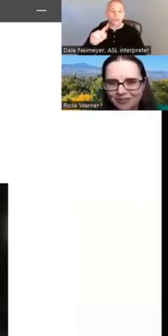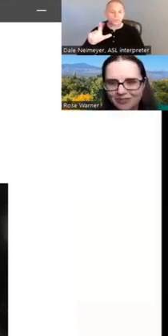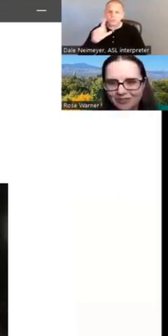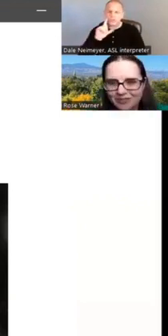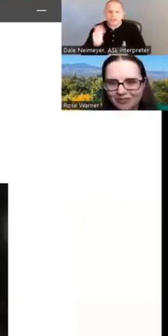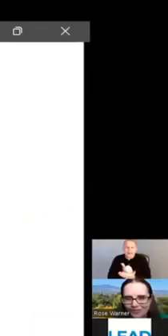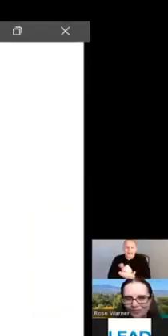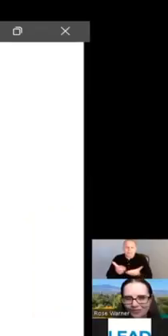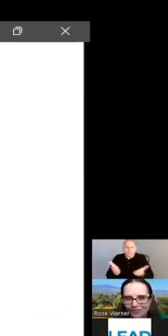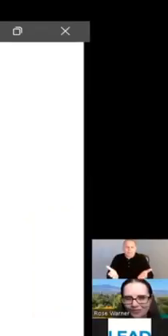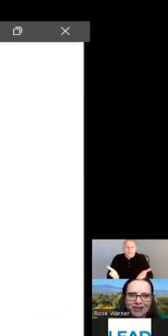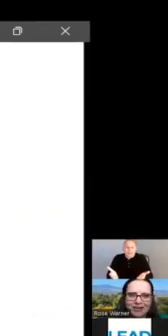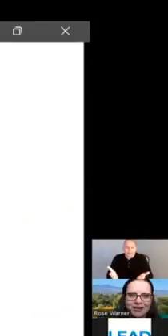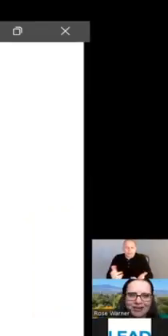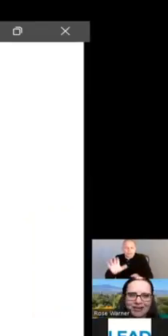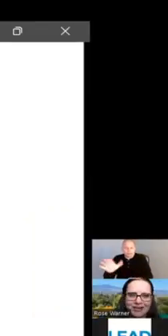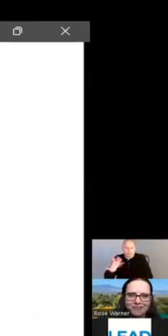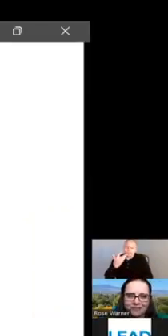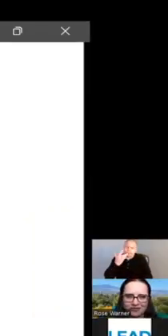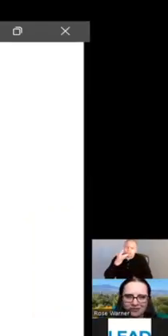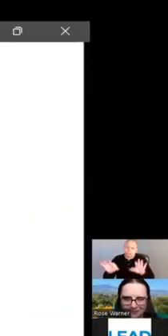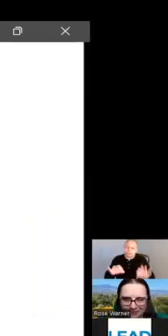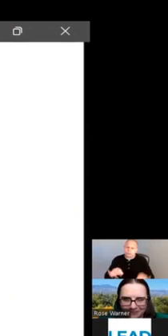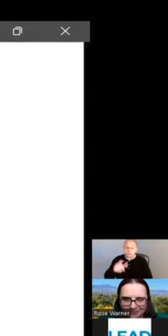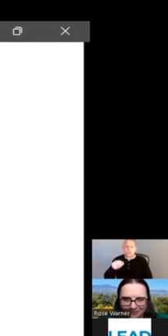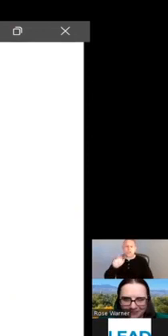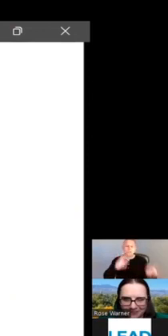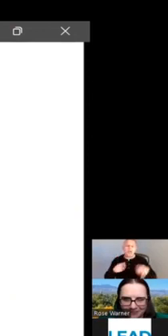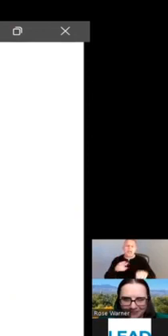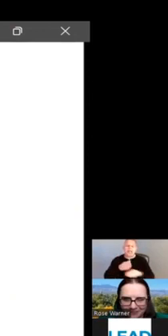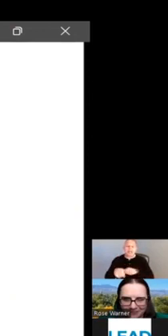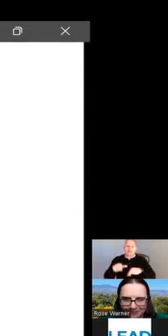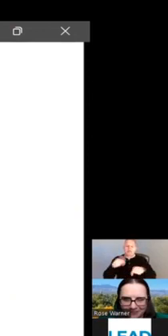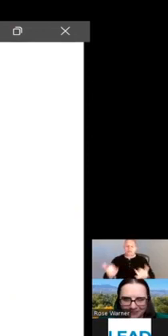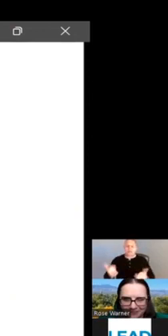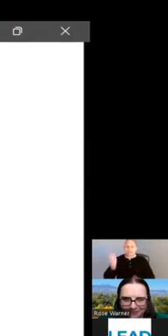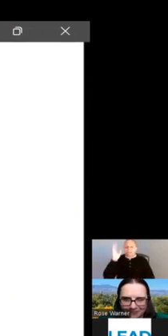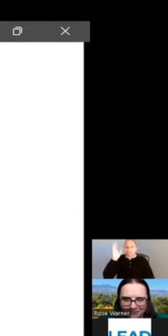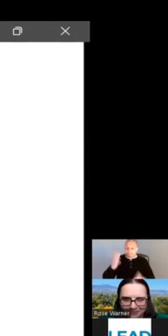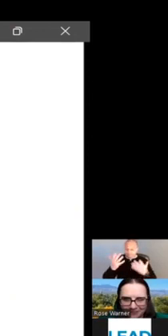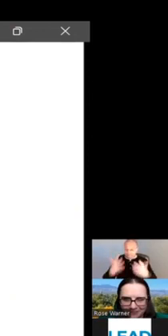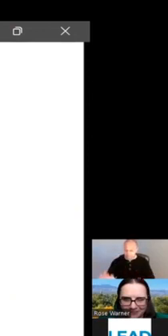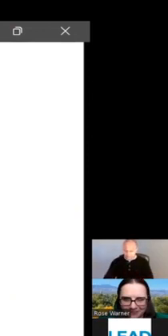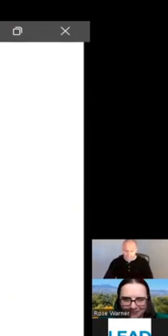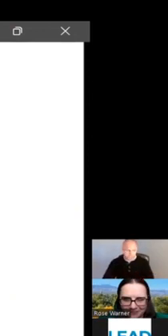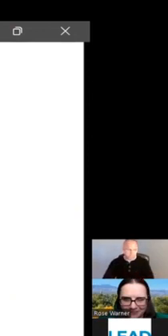I encourage you to check it out after the webinar. LEAD, thank you so much for allowing